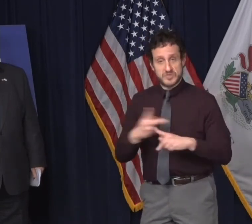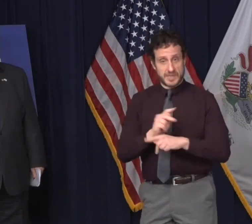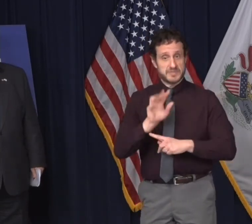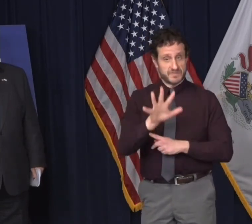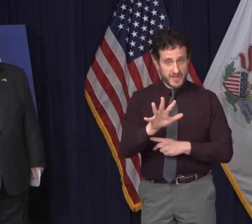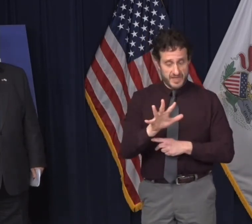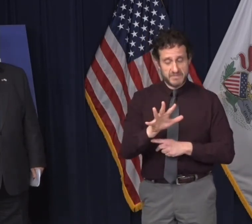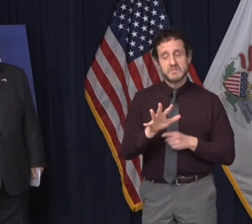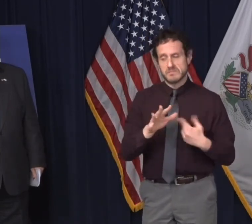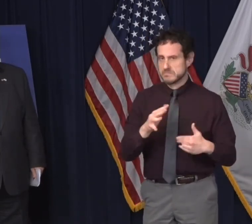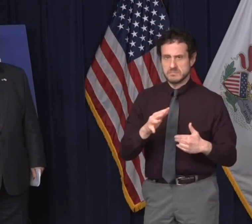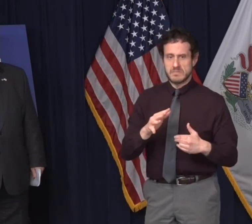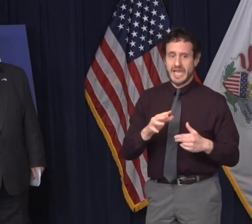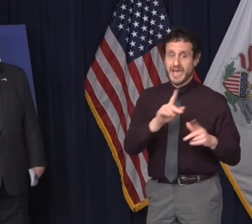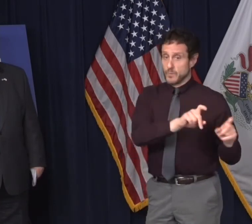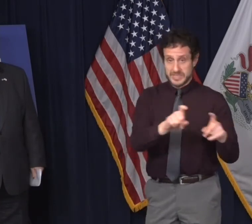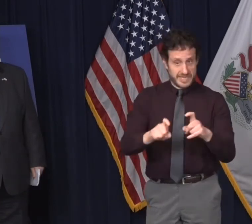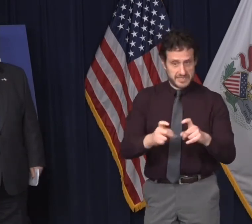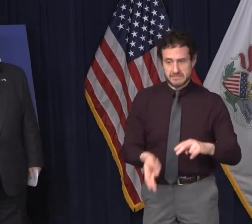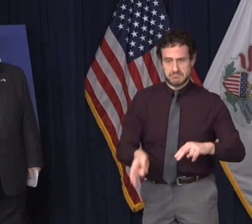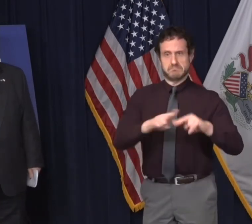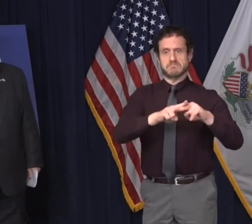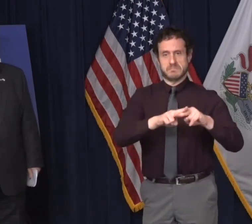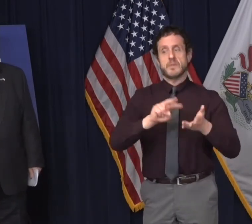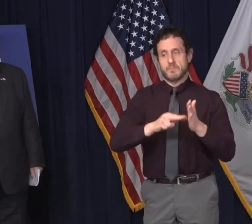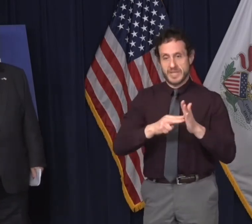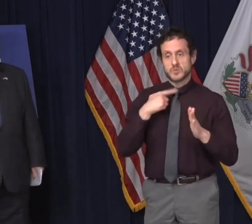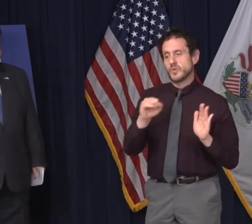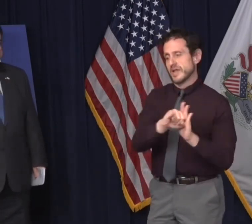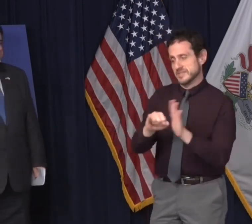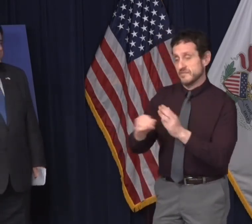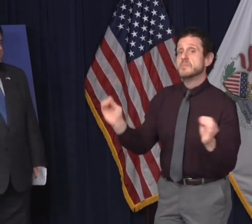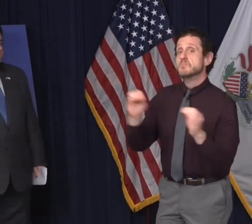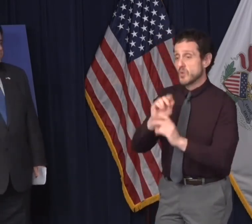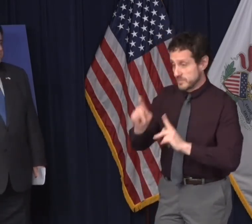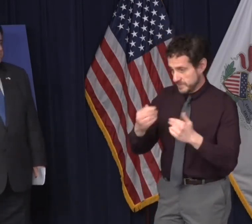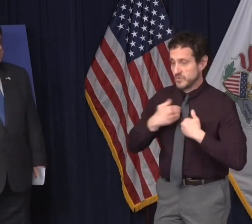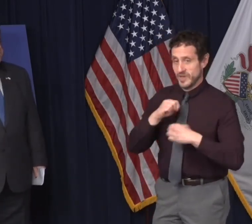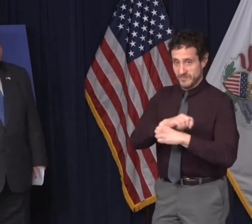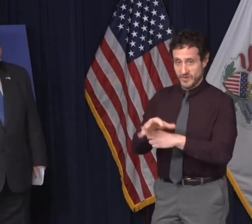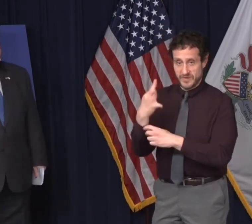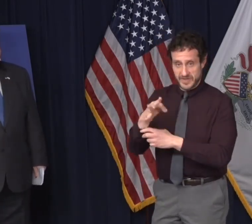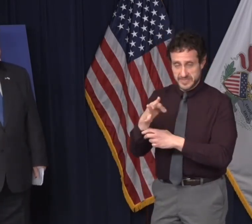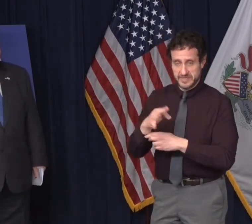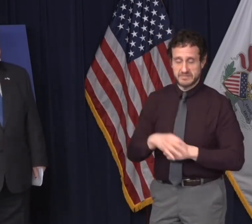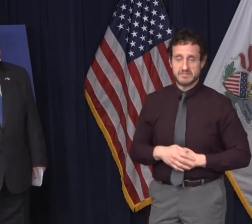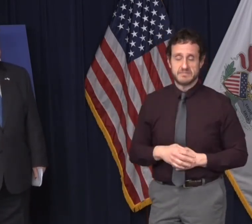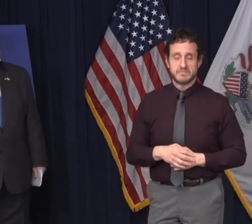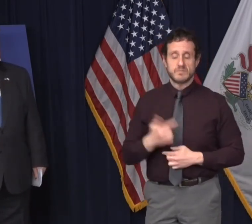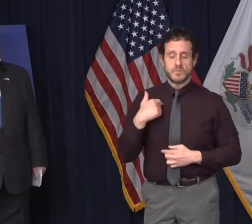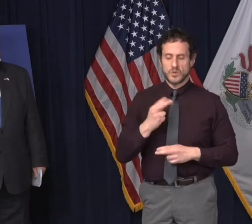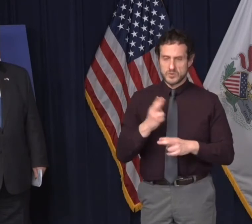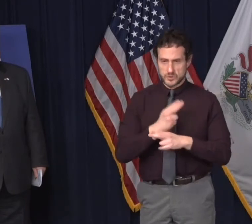THIS ACTUAL RATIO IS LIKELY TO RISE ONCE TESTING IS FURTHER EXPANDED. SO IN REFERENCE TO THE GOVERNOR,